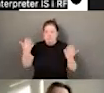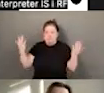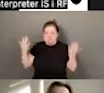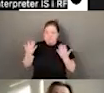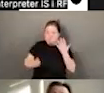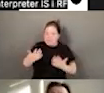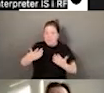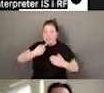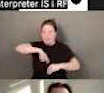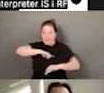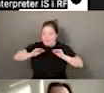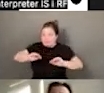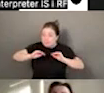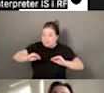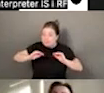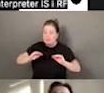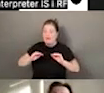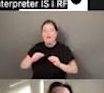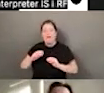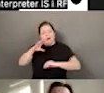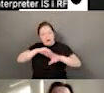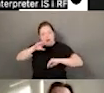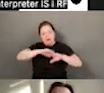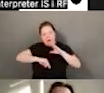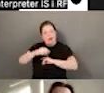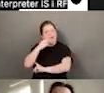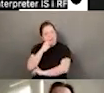And when we meet people with disabilities and disabled persons organizations,